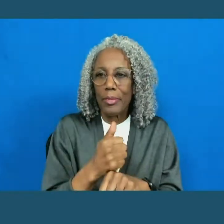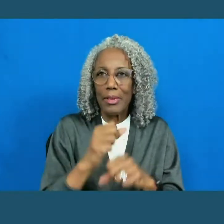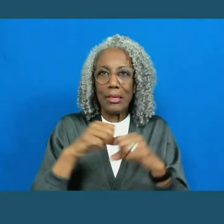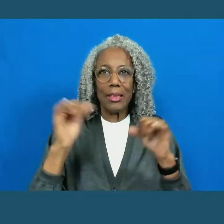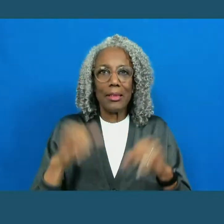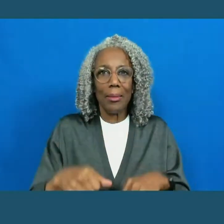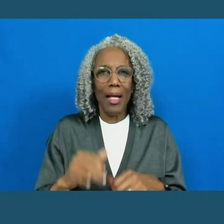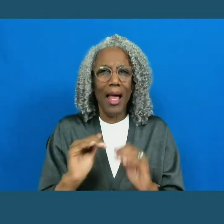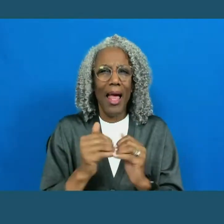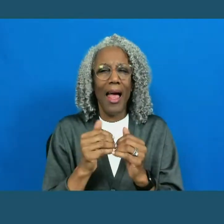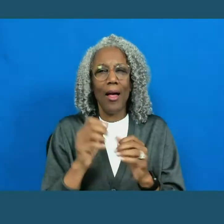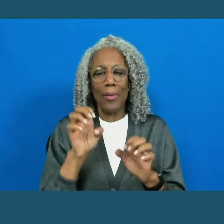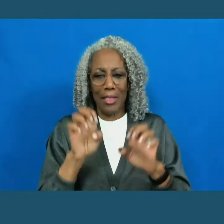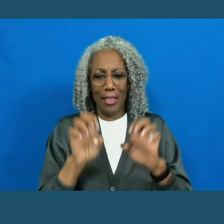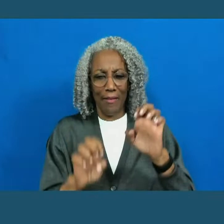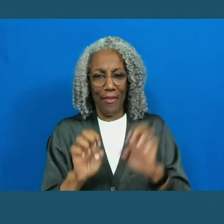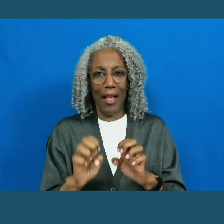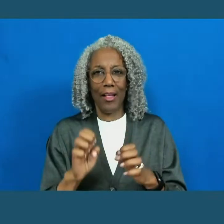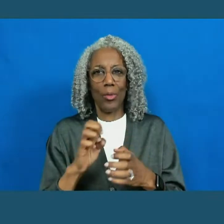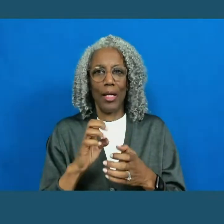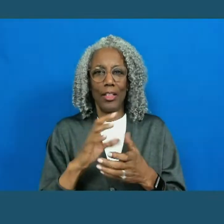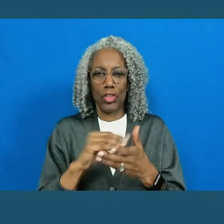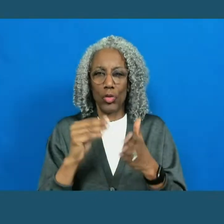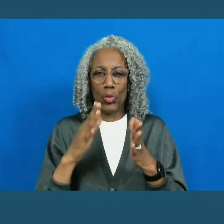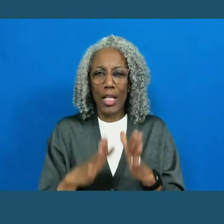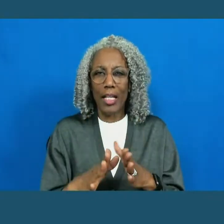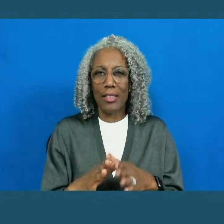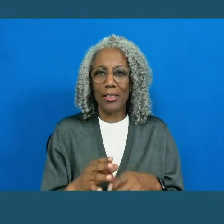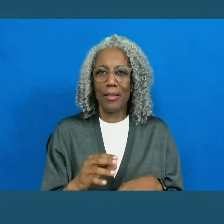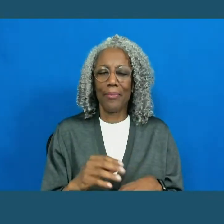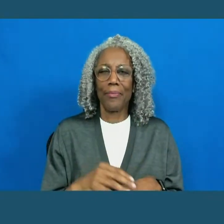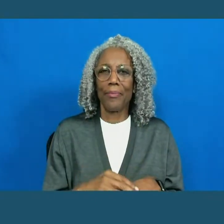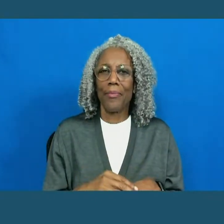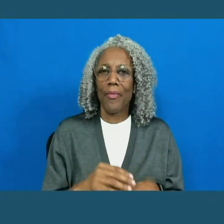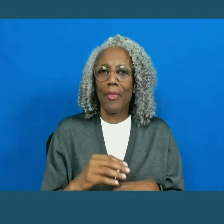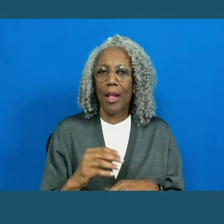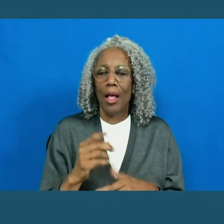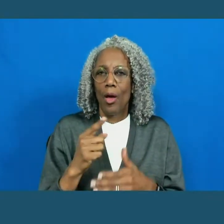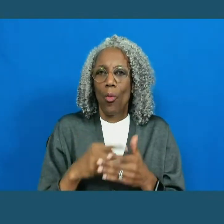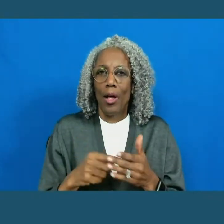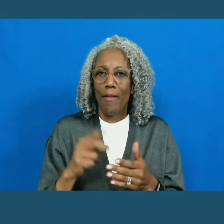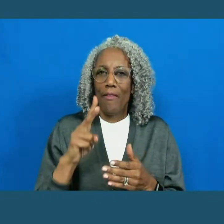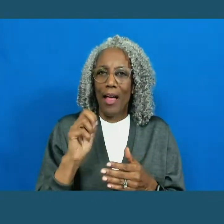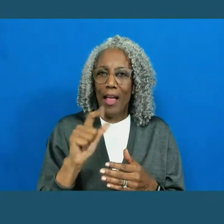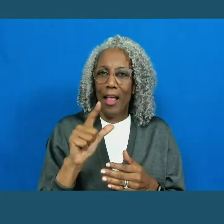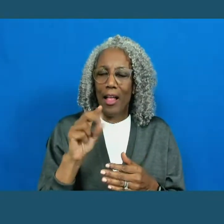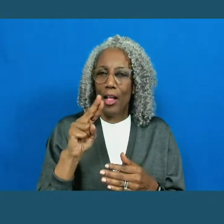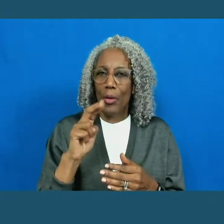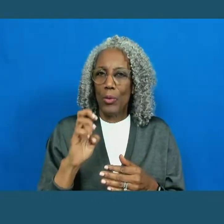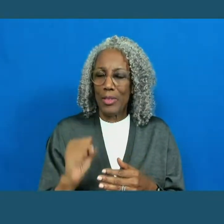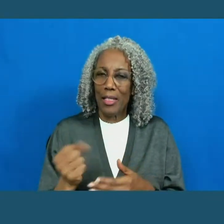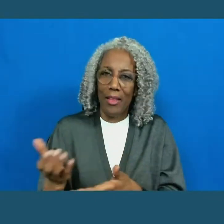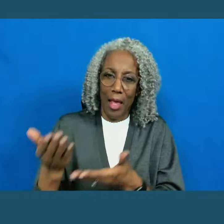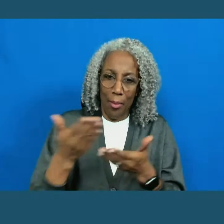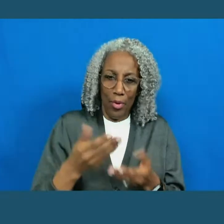stem going back to even, you know, evaluating systems of how do we go about looking at